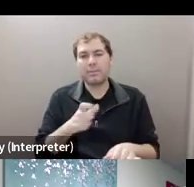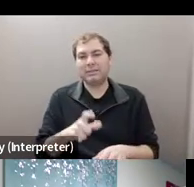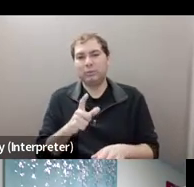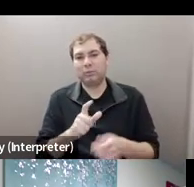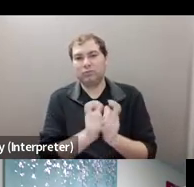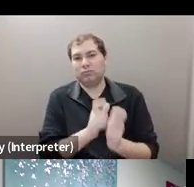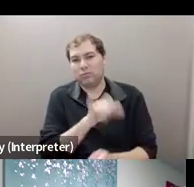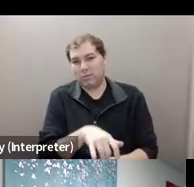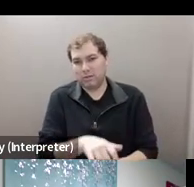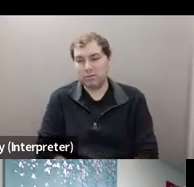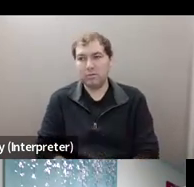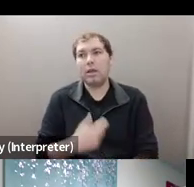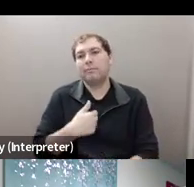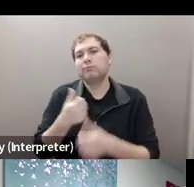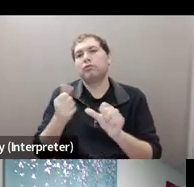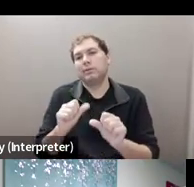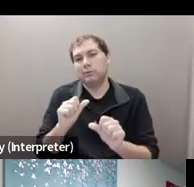Don Posh: At least I'm trying to. At my end of the state.